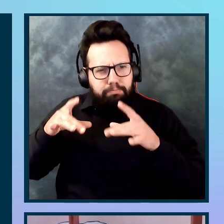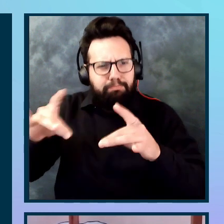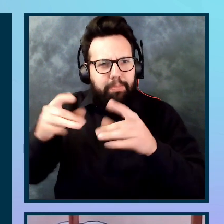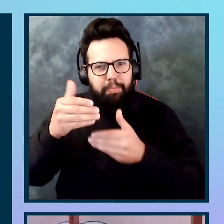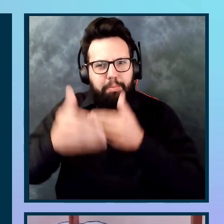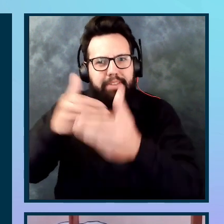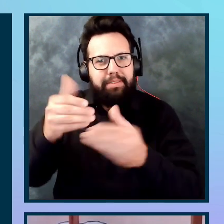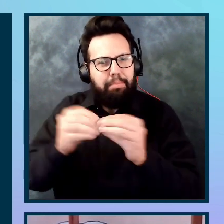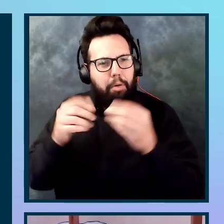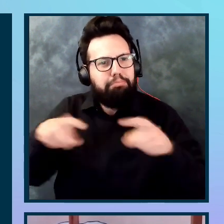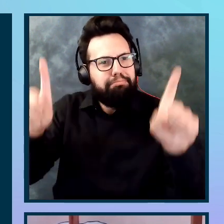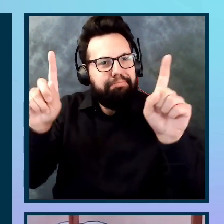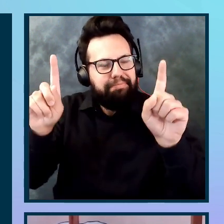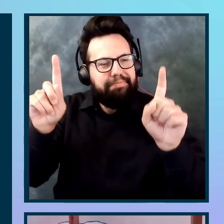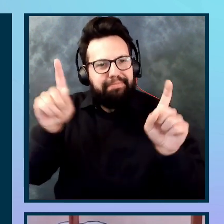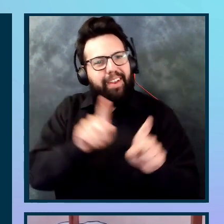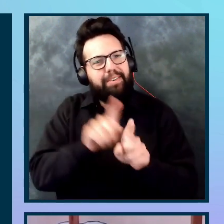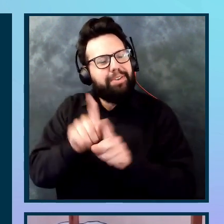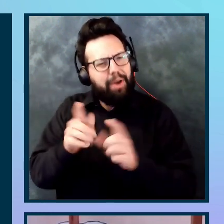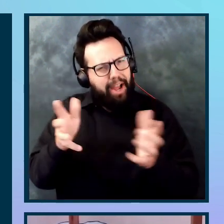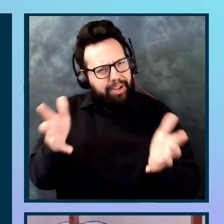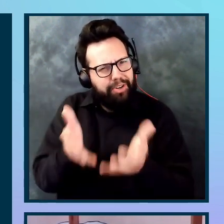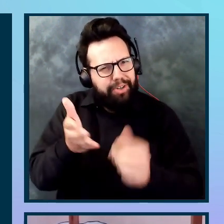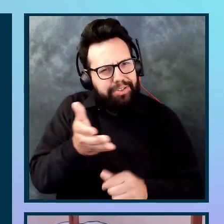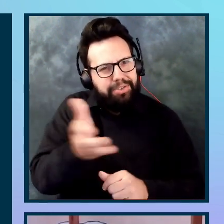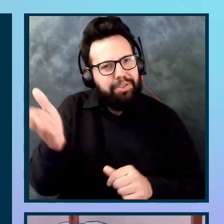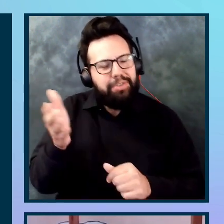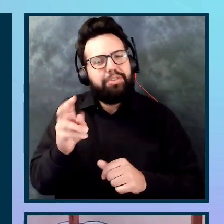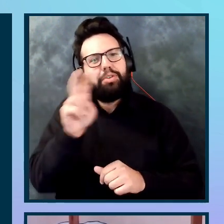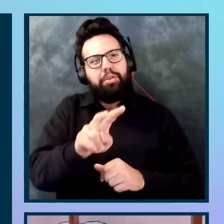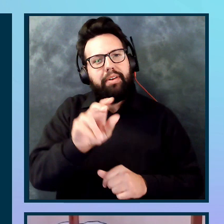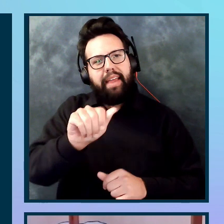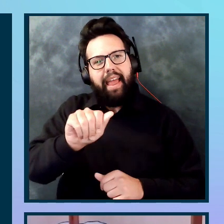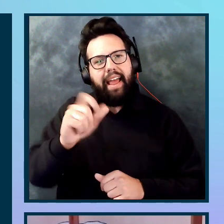and I want to encourage you to go to a11ybid.com.